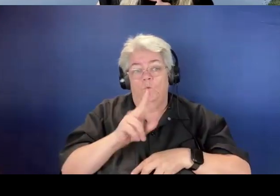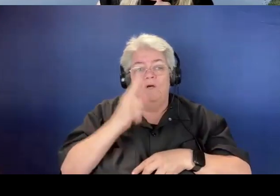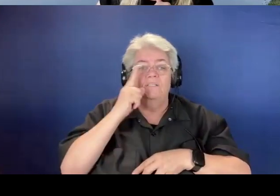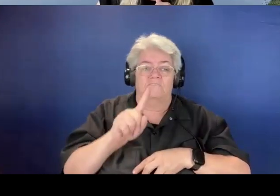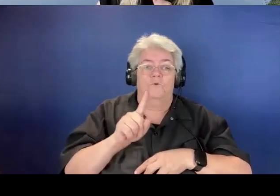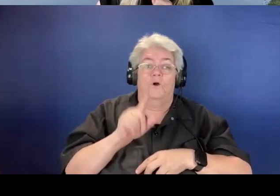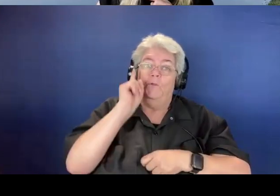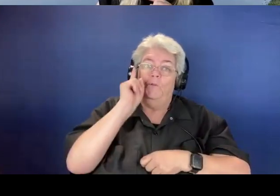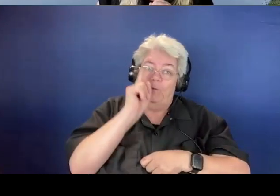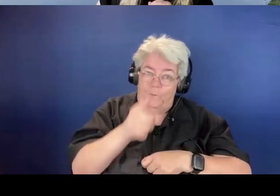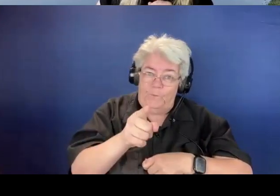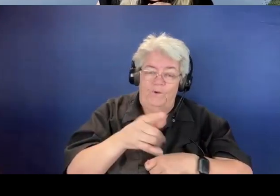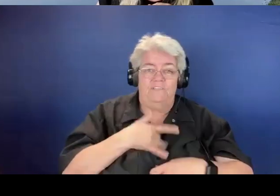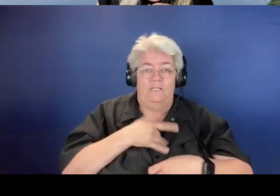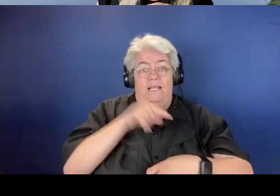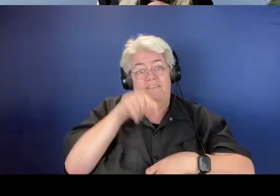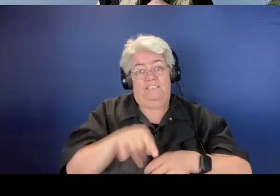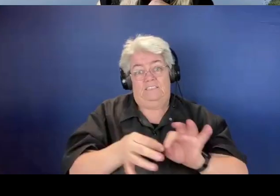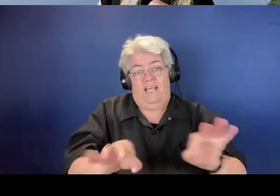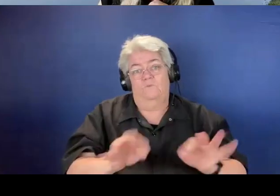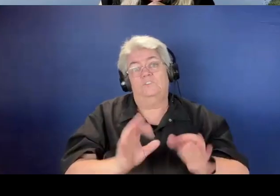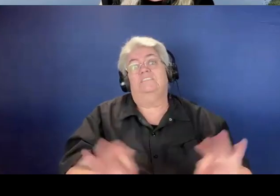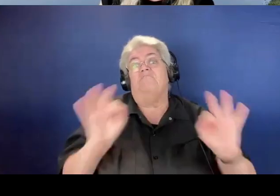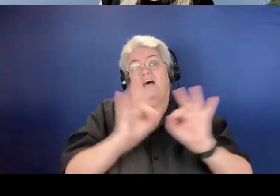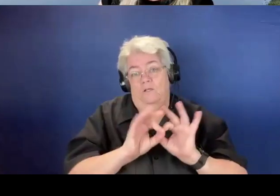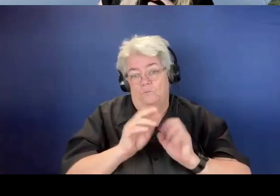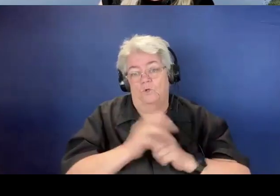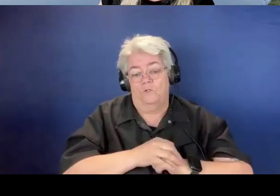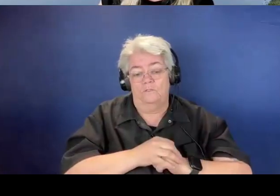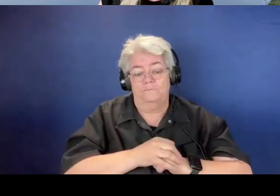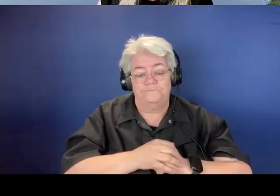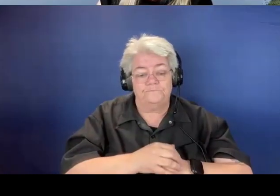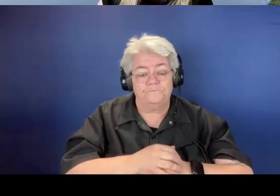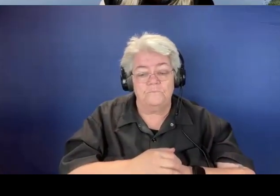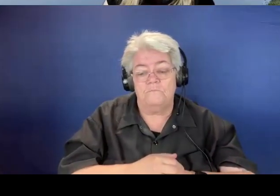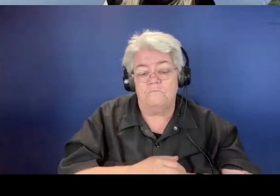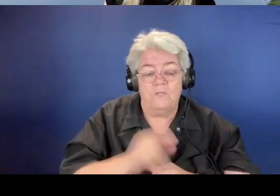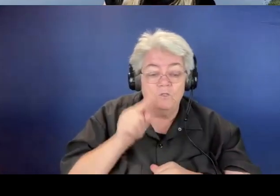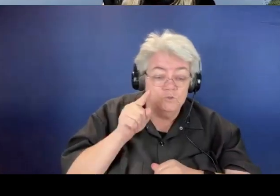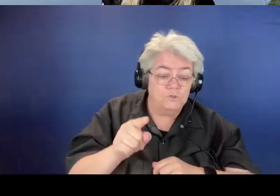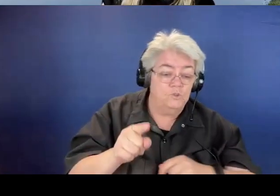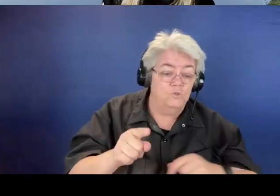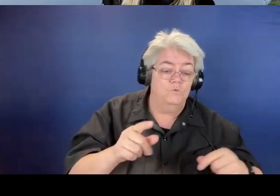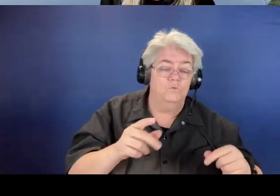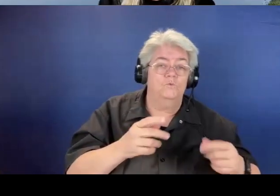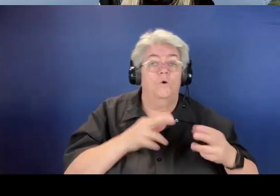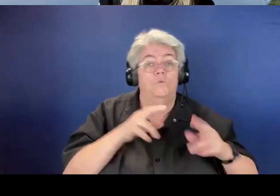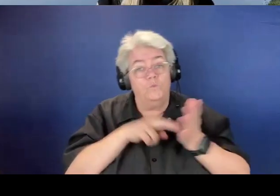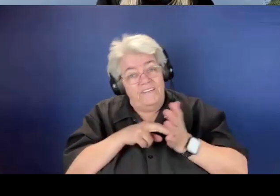You valuing the language that you're learning. Really you reinforcing and celebrating the child's language learning will